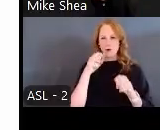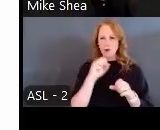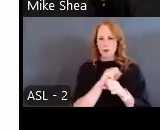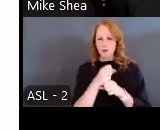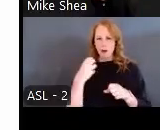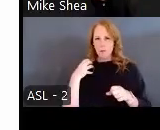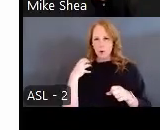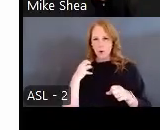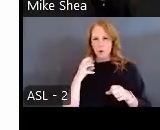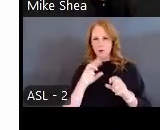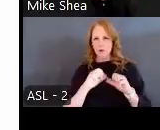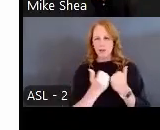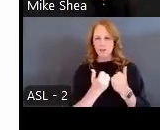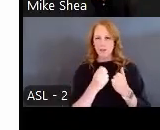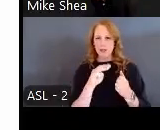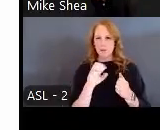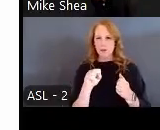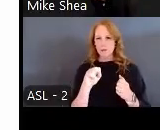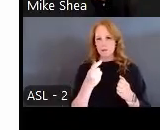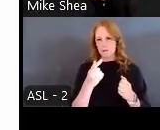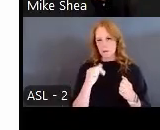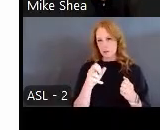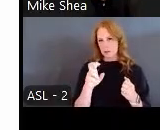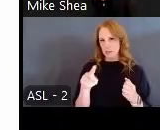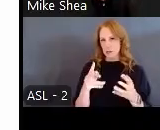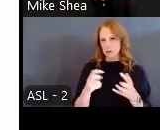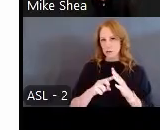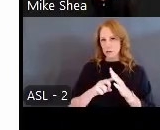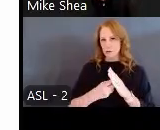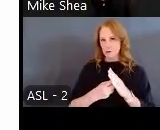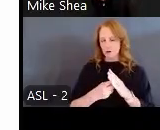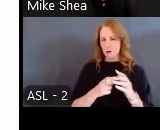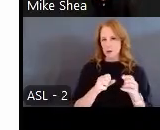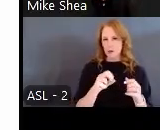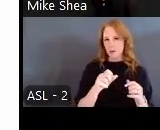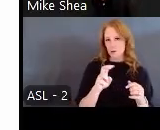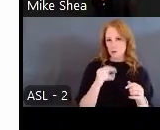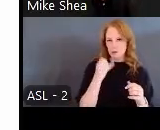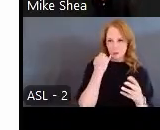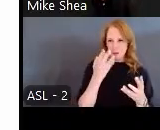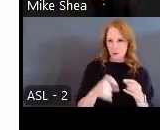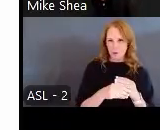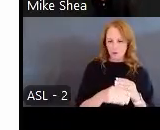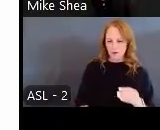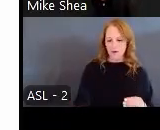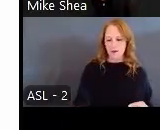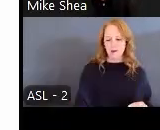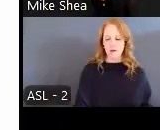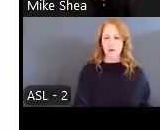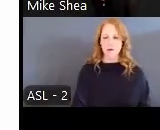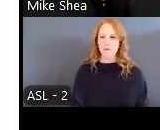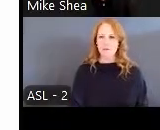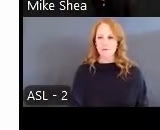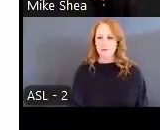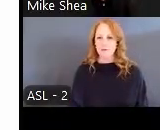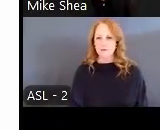you want to start with that and then Susan if you have anything else to add on. Go ahead.